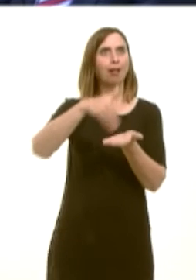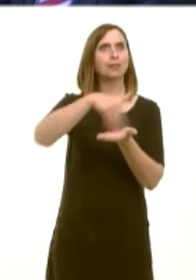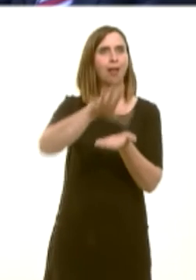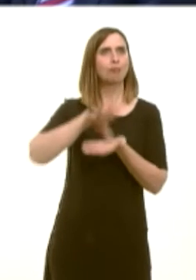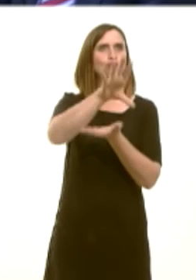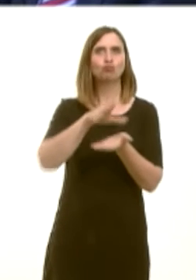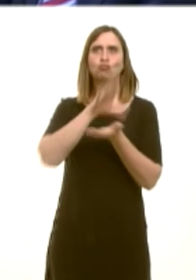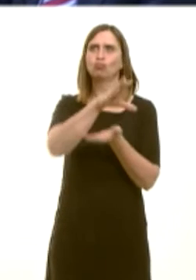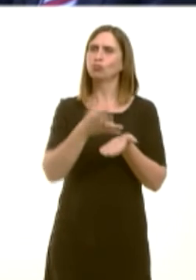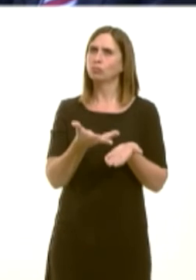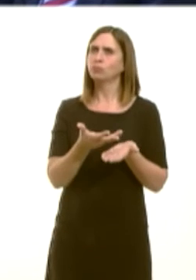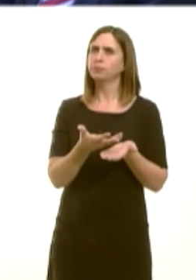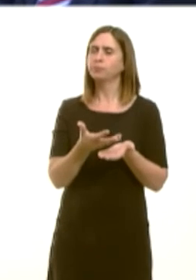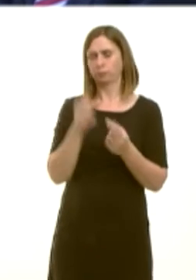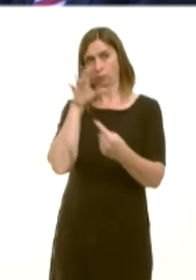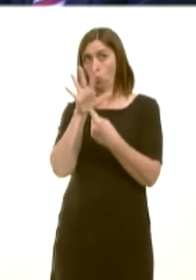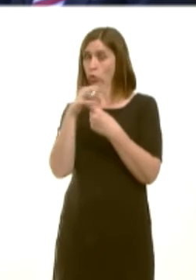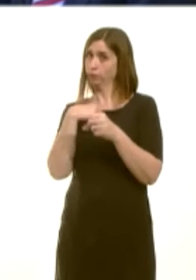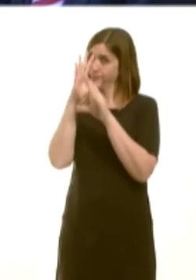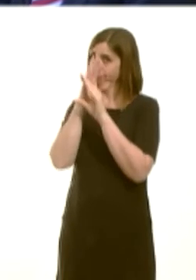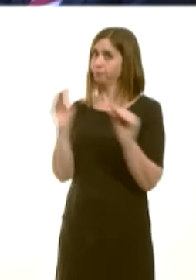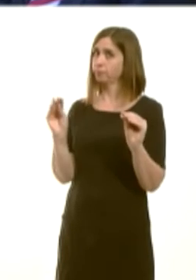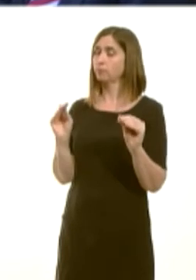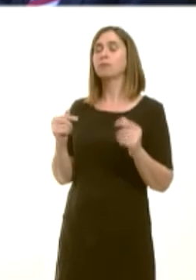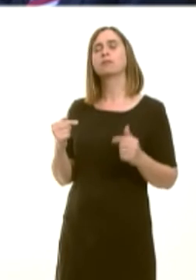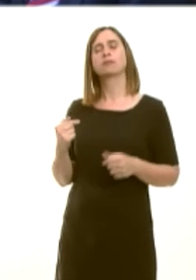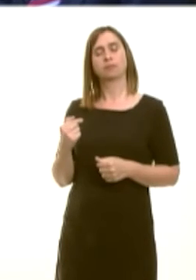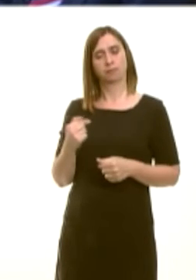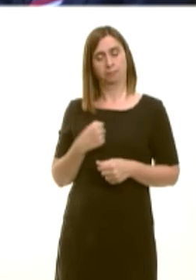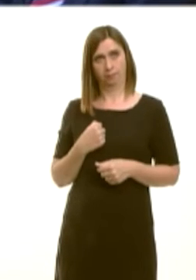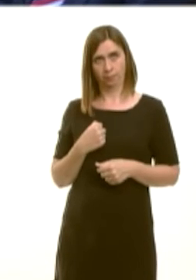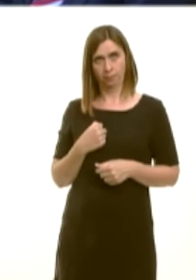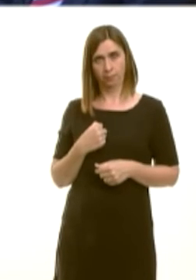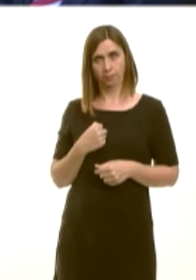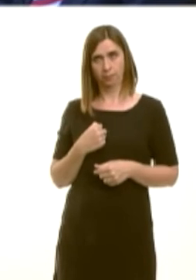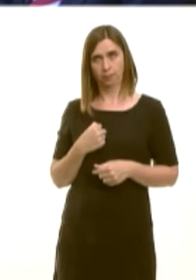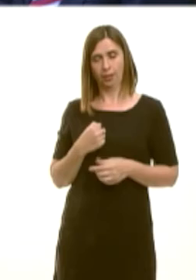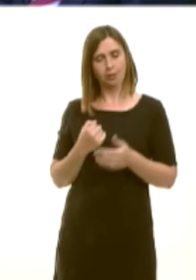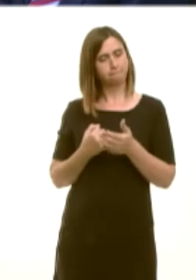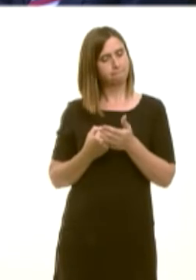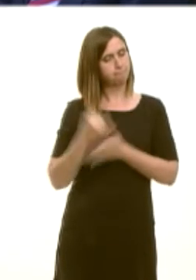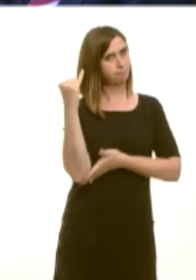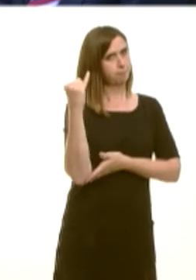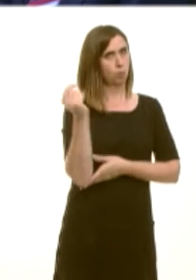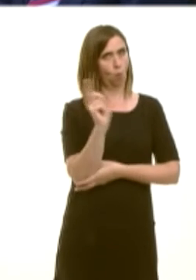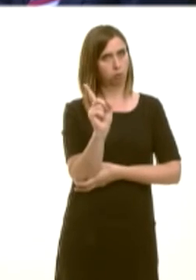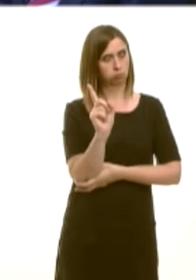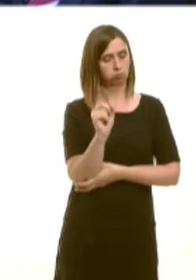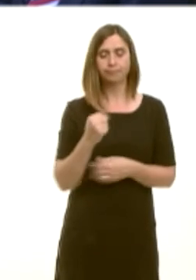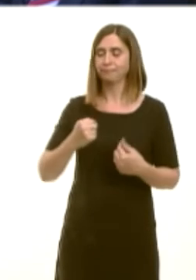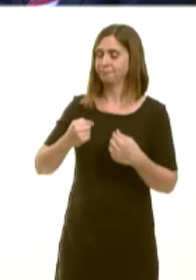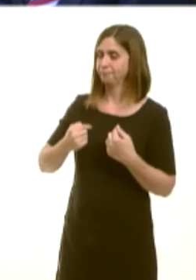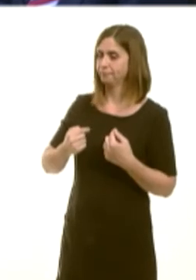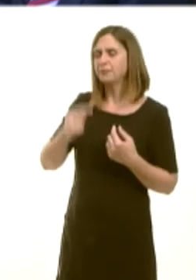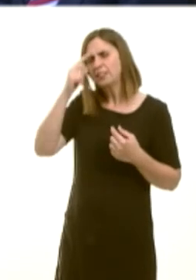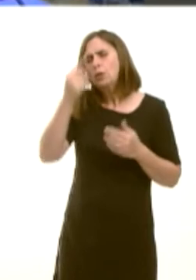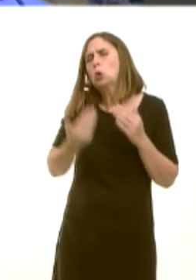and itís important that I restate this pointóI would not give my agreement to any new arrangement